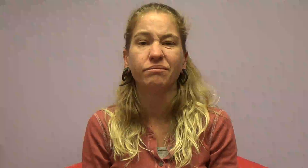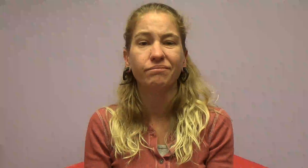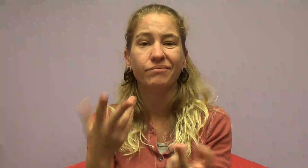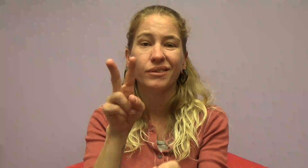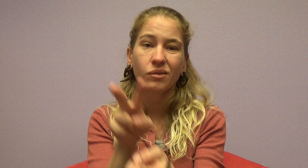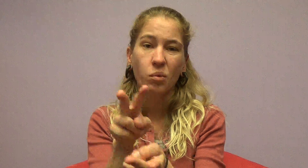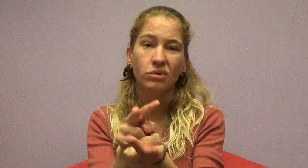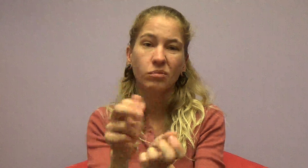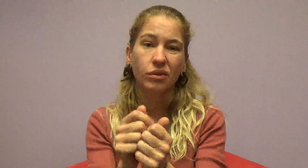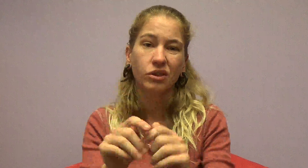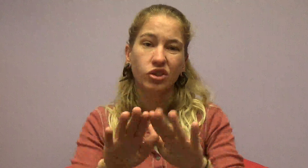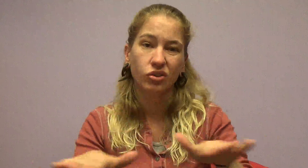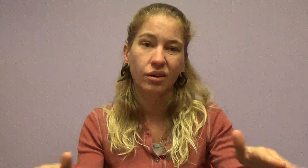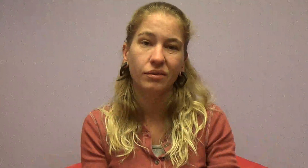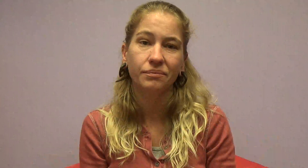Intercourse with the child(ren).